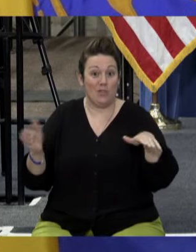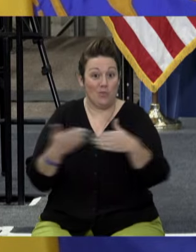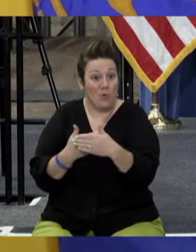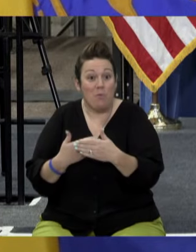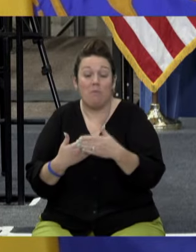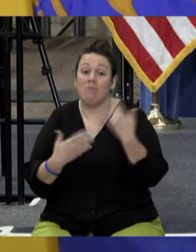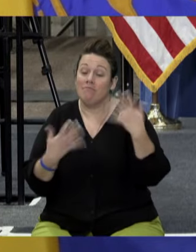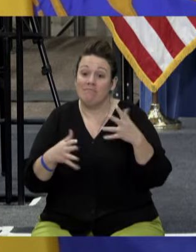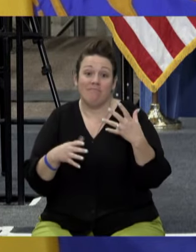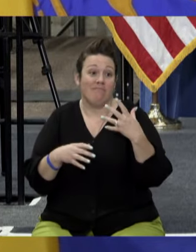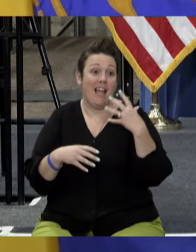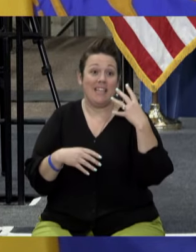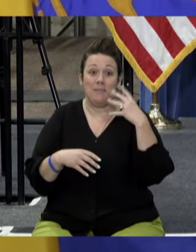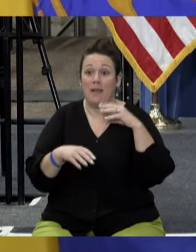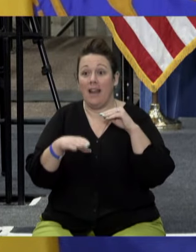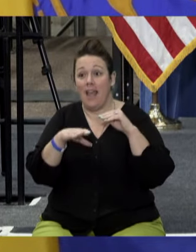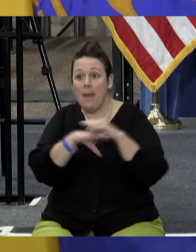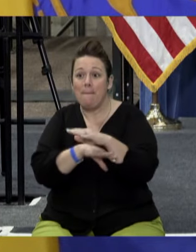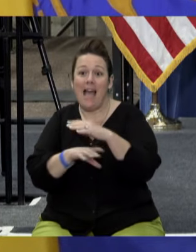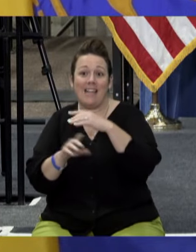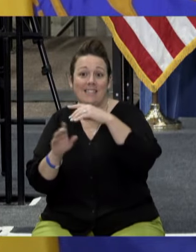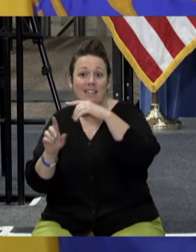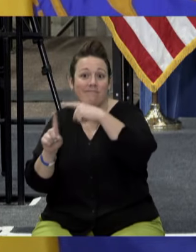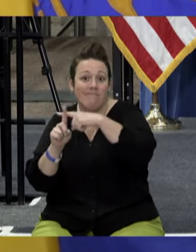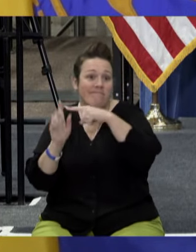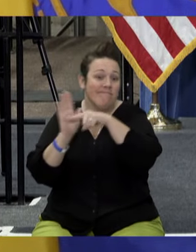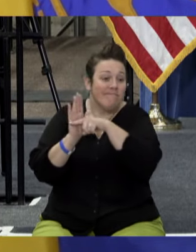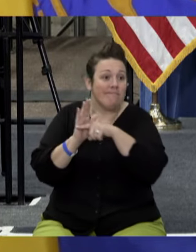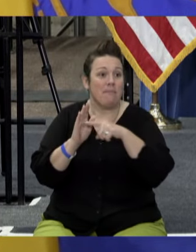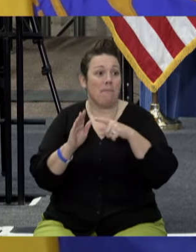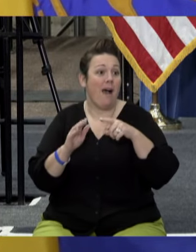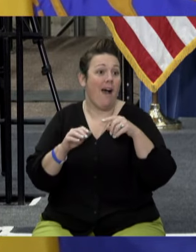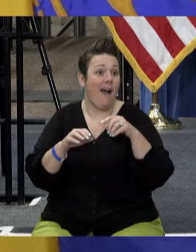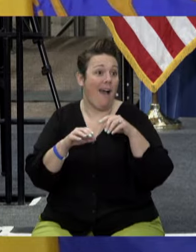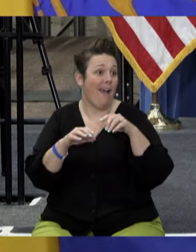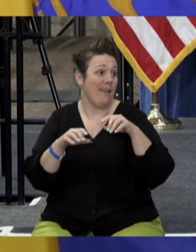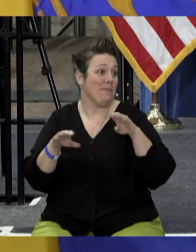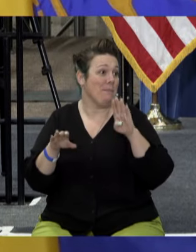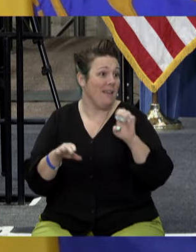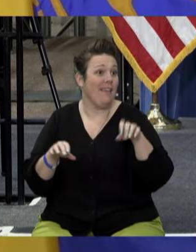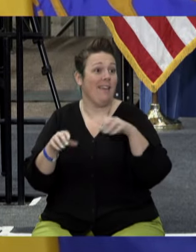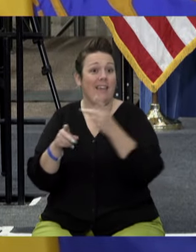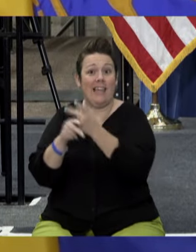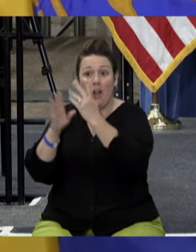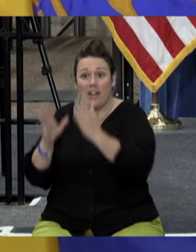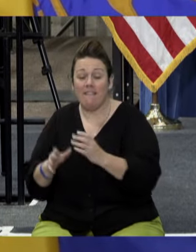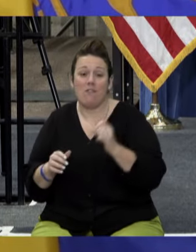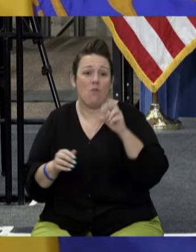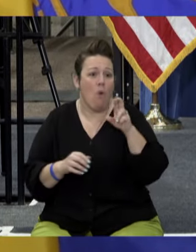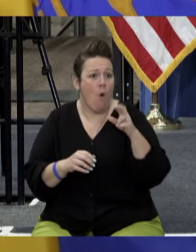has been impacted by being a caregiver or having to have a caregiver. And your work is so very